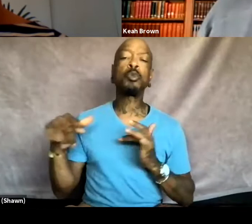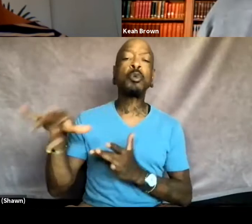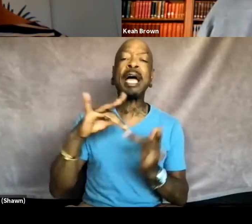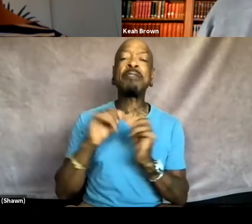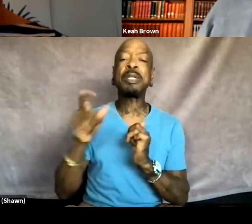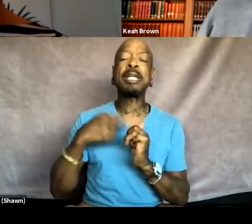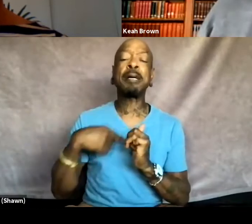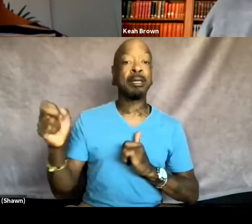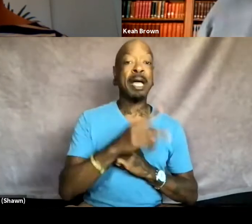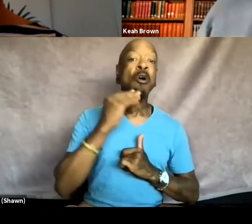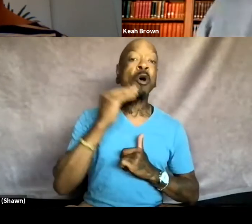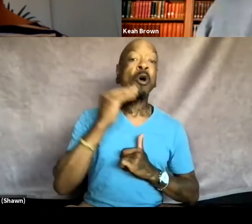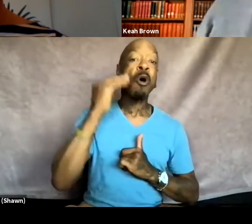and see Jones on Third which.